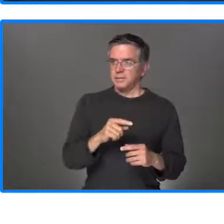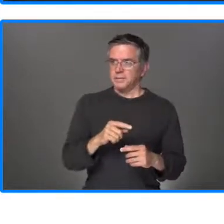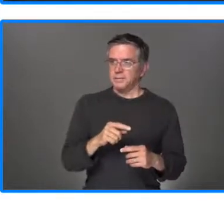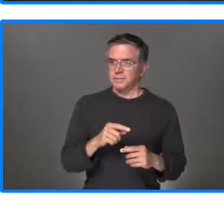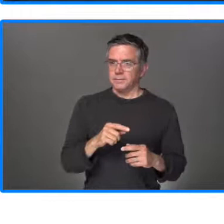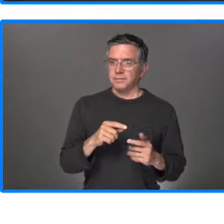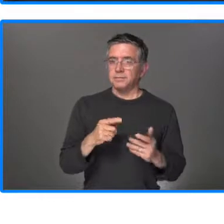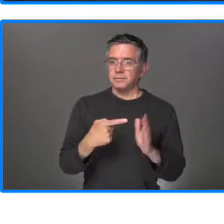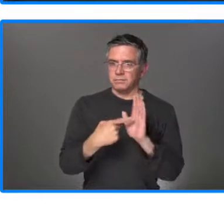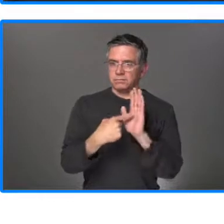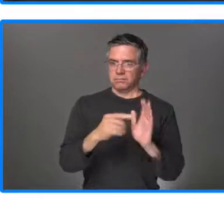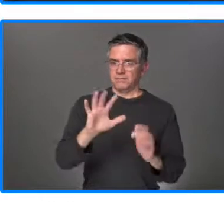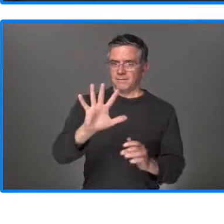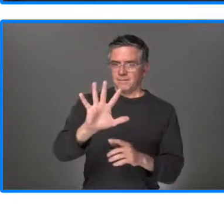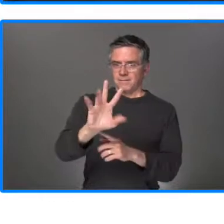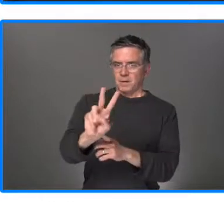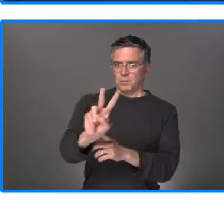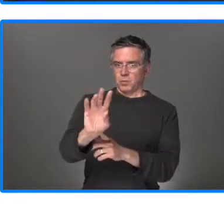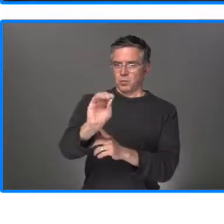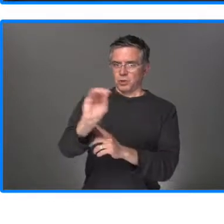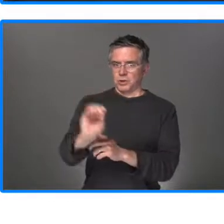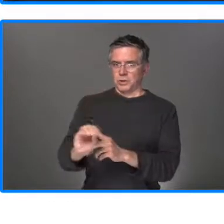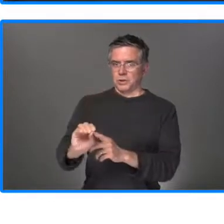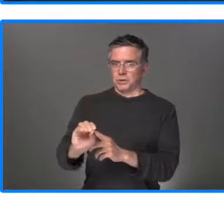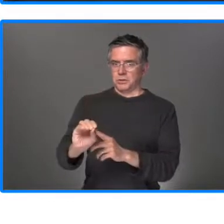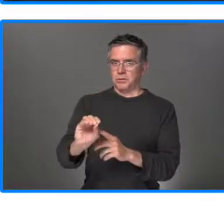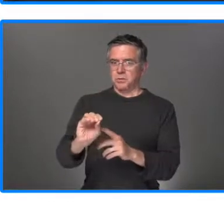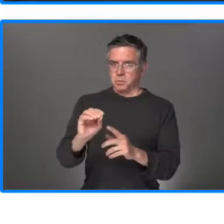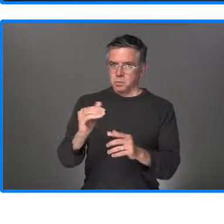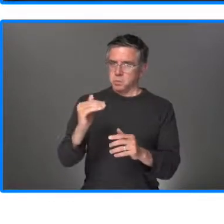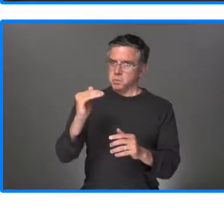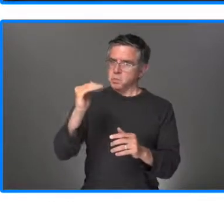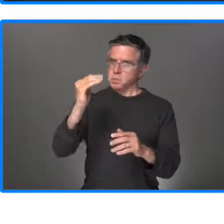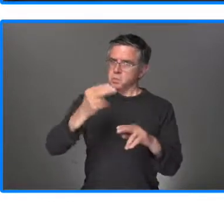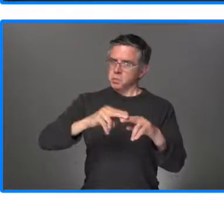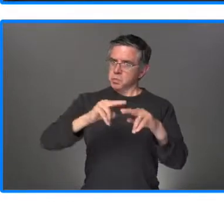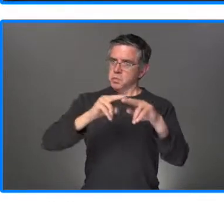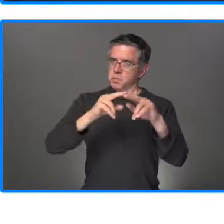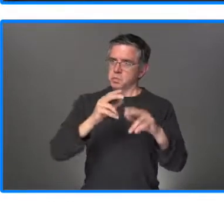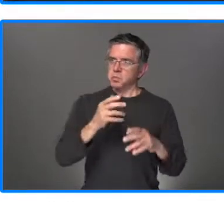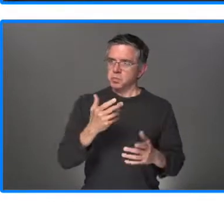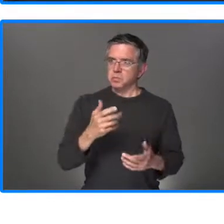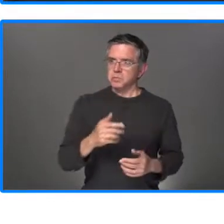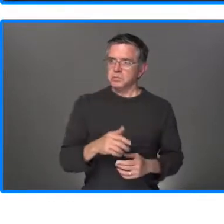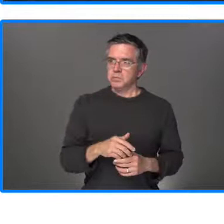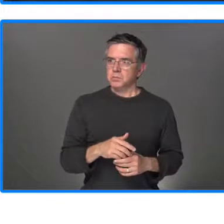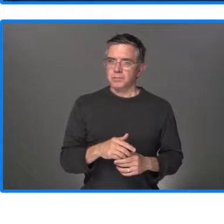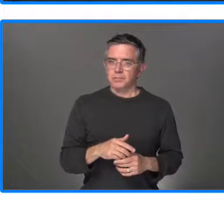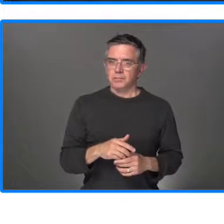And among those who are age 26 to 49, they're also at 52%.